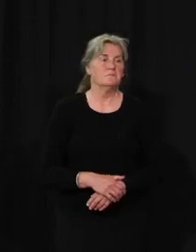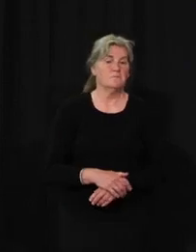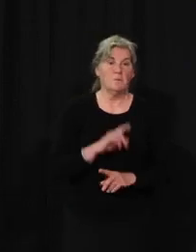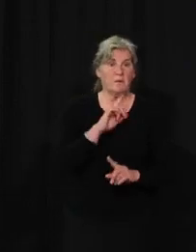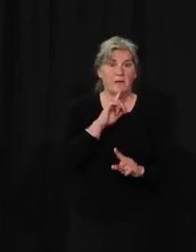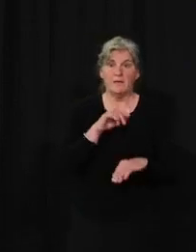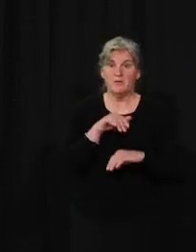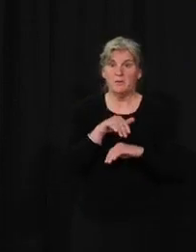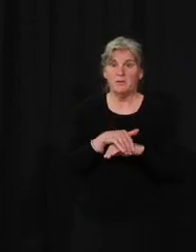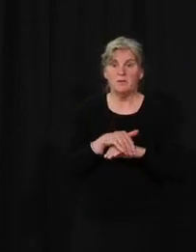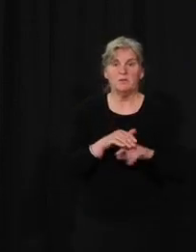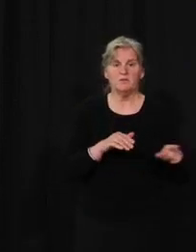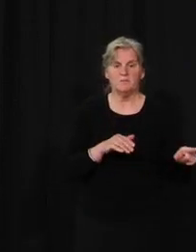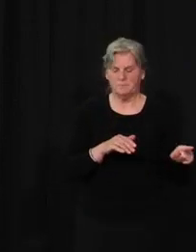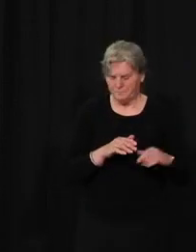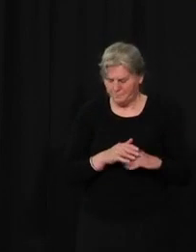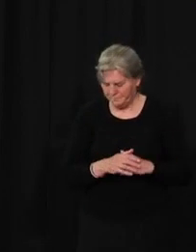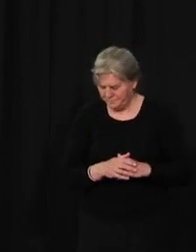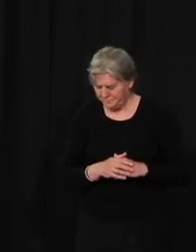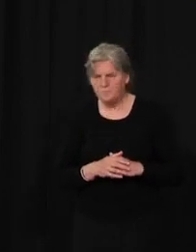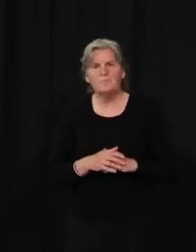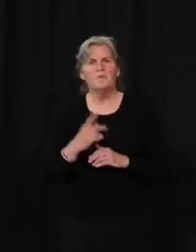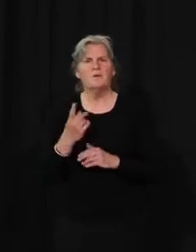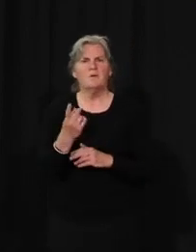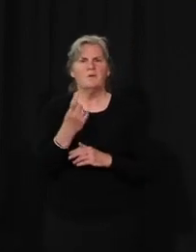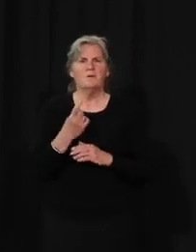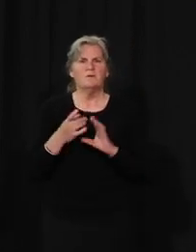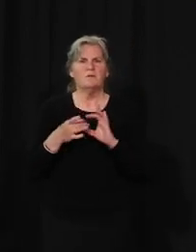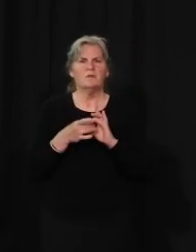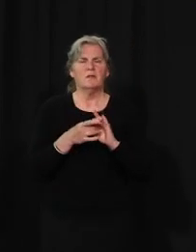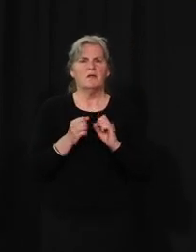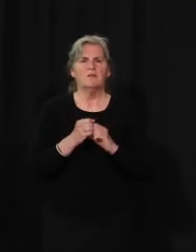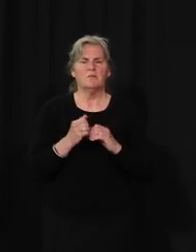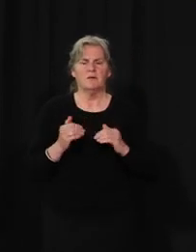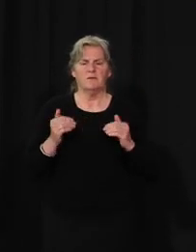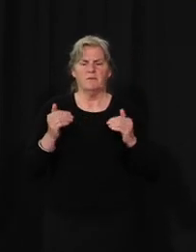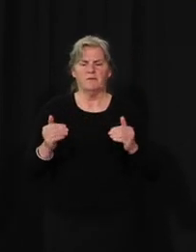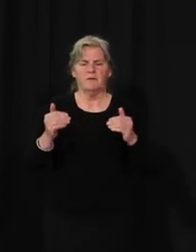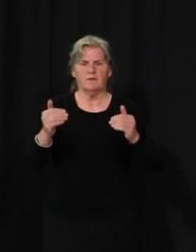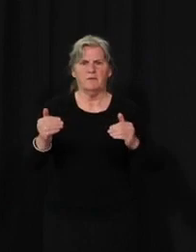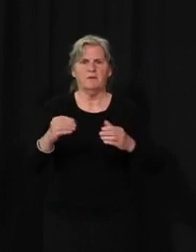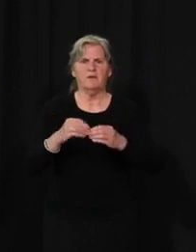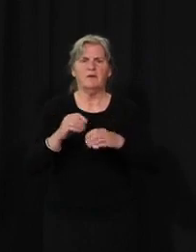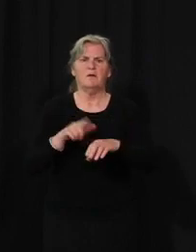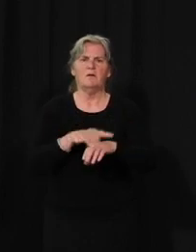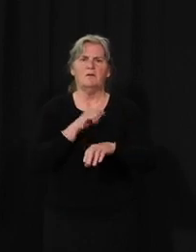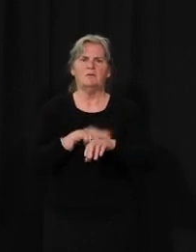And just to repeat, the question was about the phases of long-term care visitation and ty